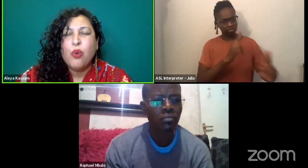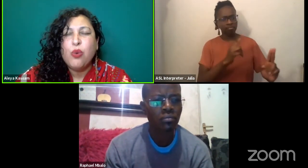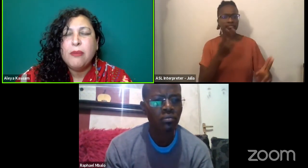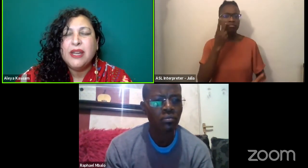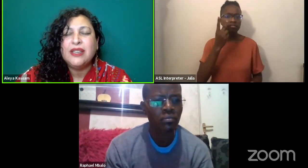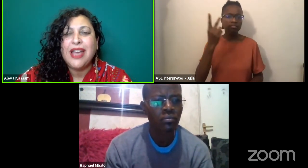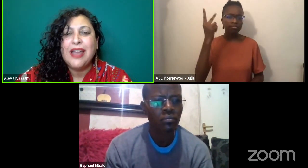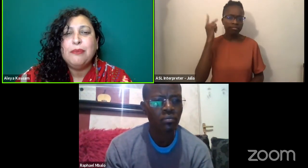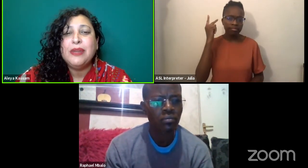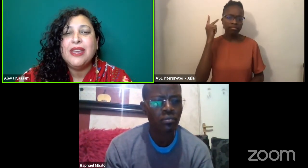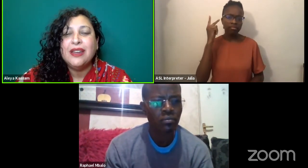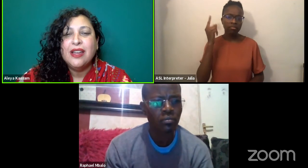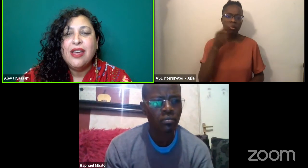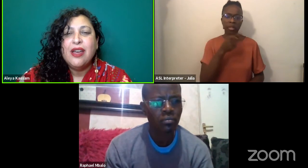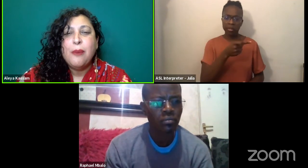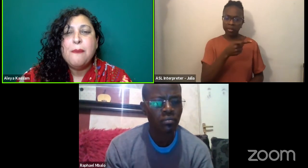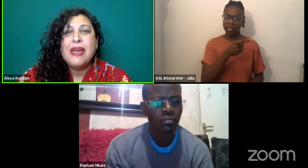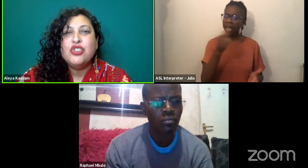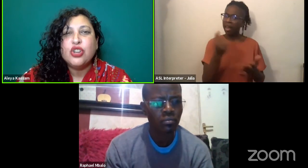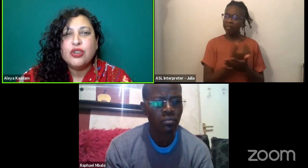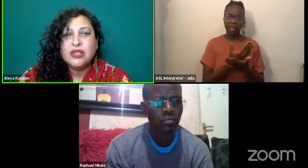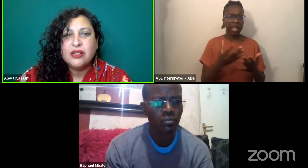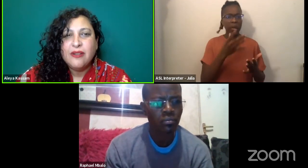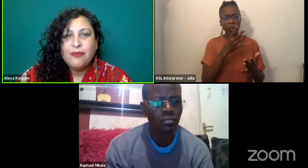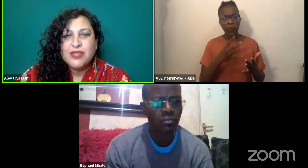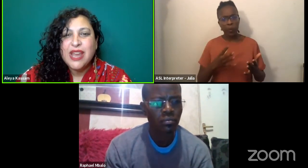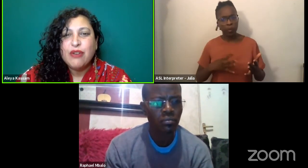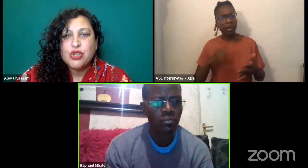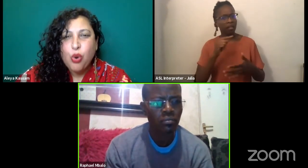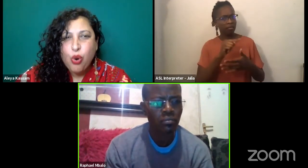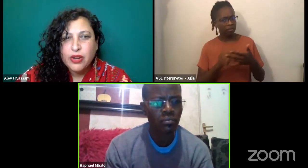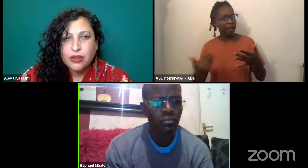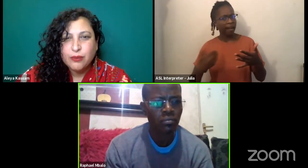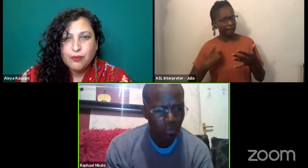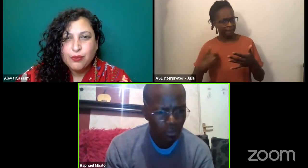A woman can be measured, territorial, proud,